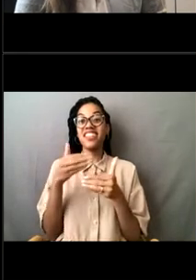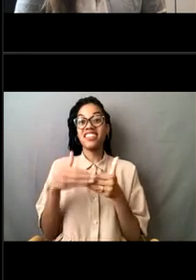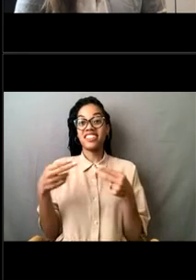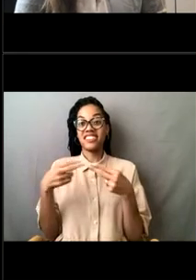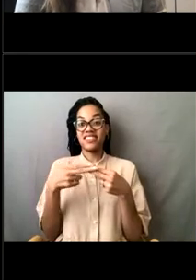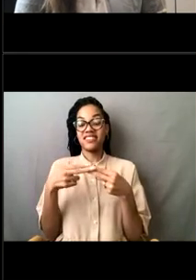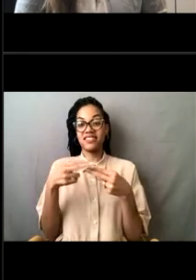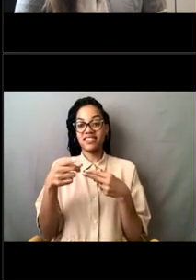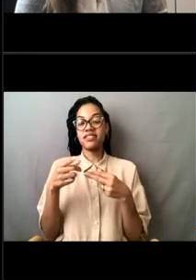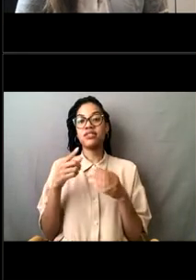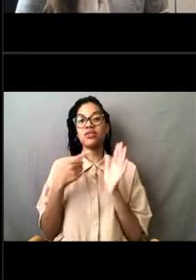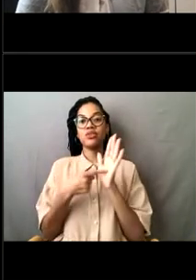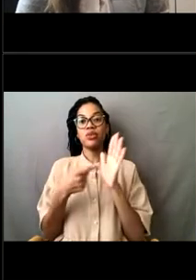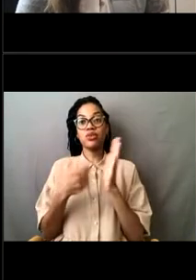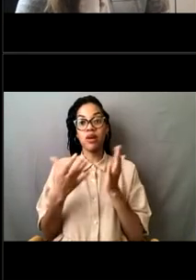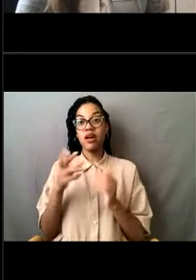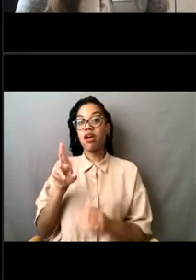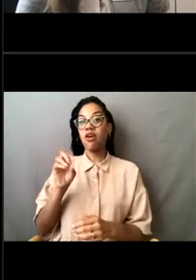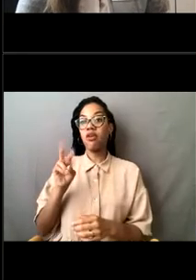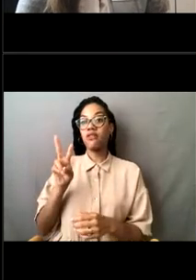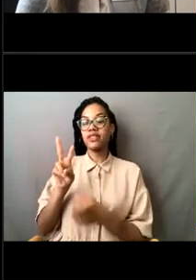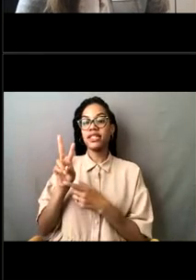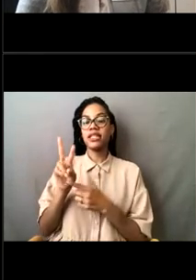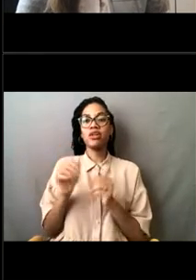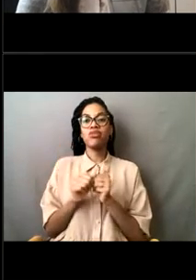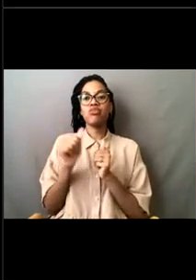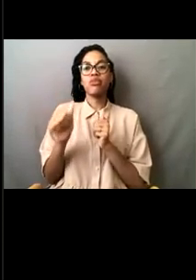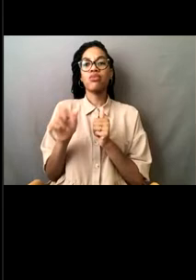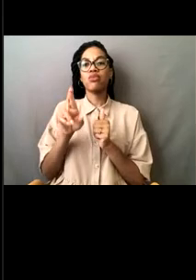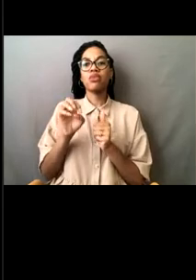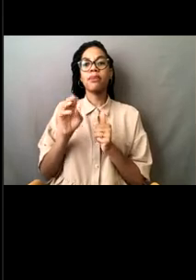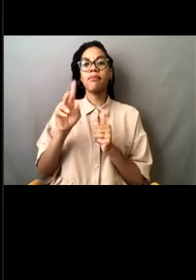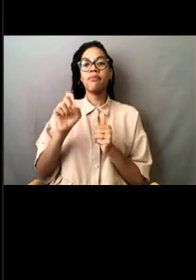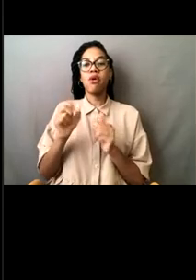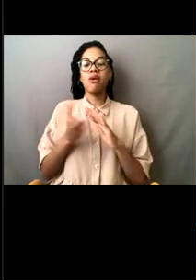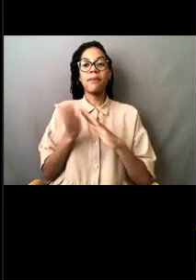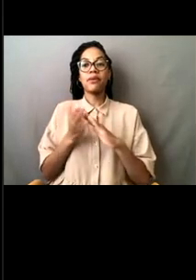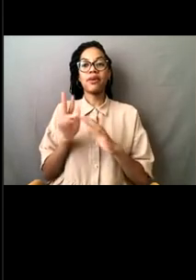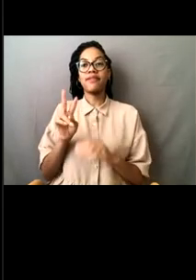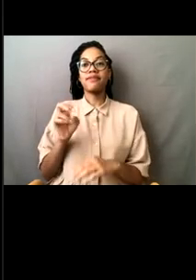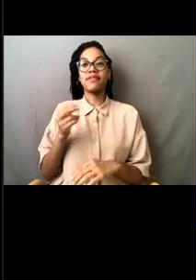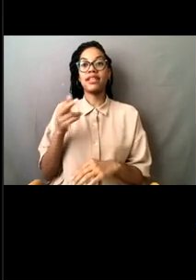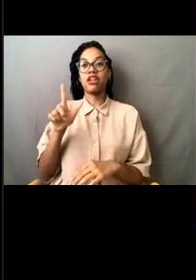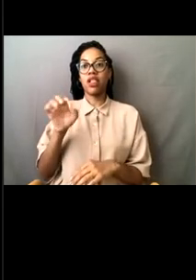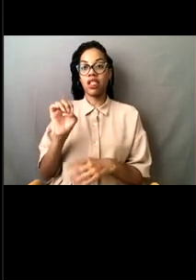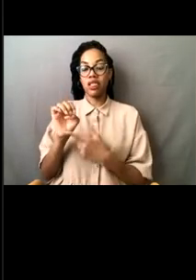And this is a piece of technology, I'm going to show you in just a minute, I have it here in the lab with me. And it captures underwater footage